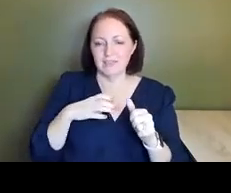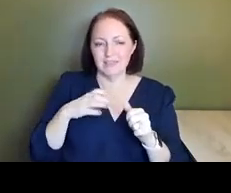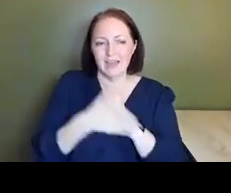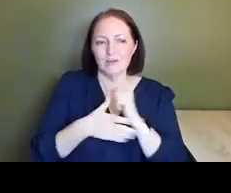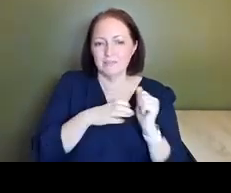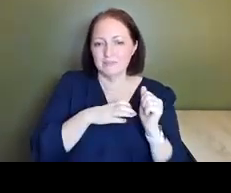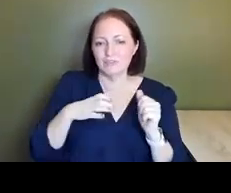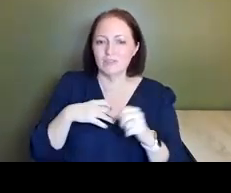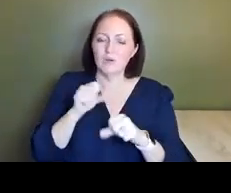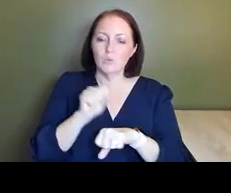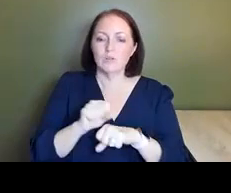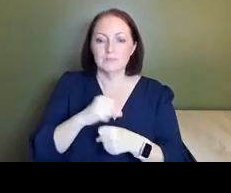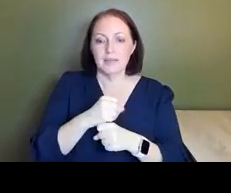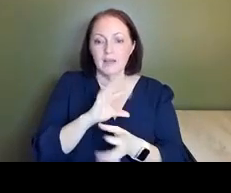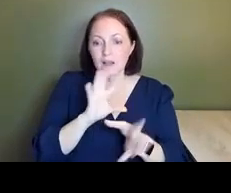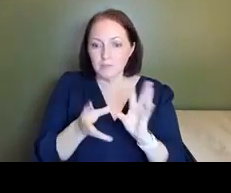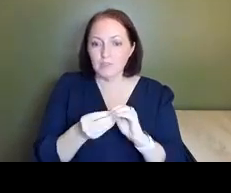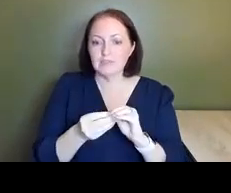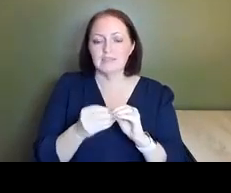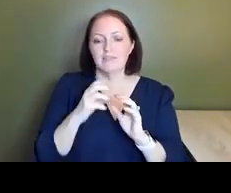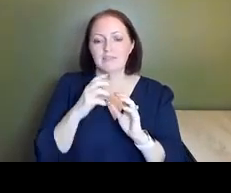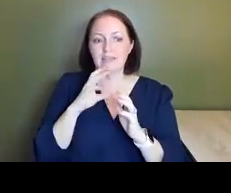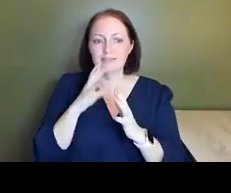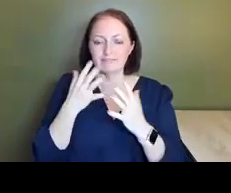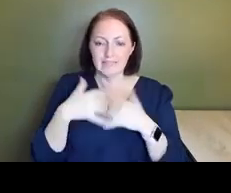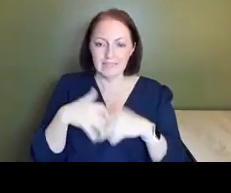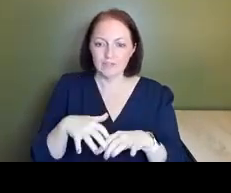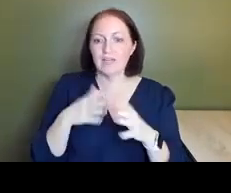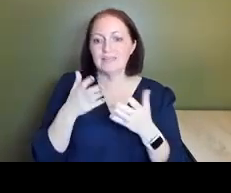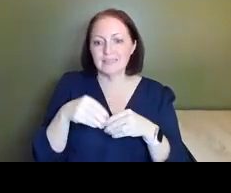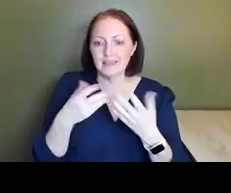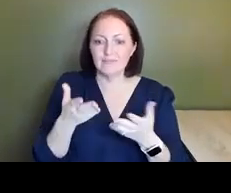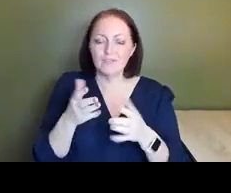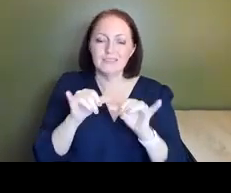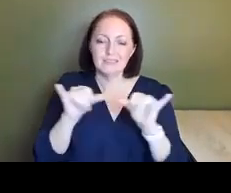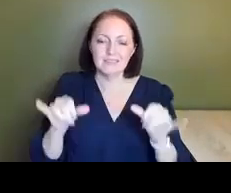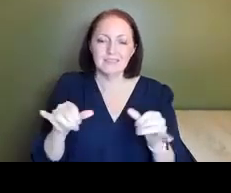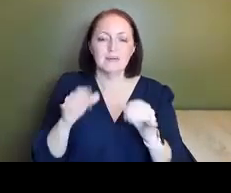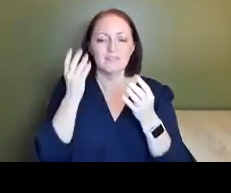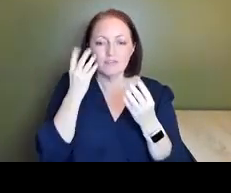create a comprehensive an integrated delivery system of information and services to promote